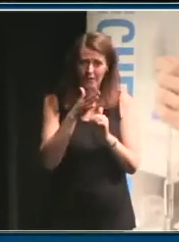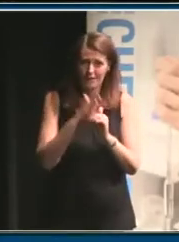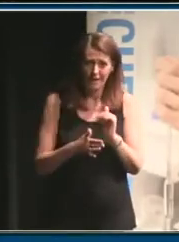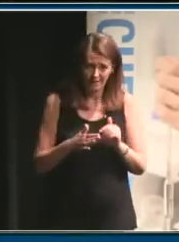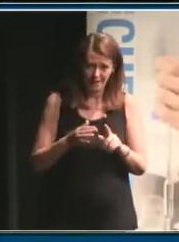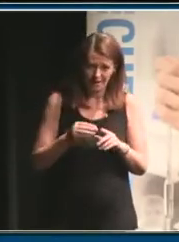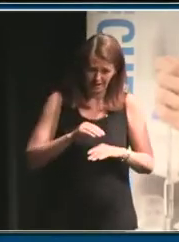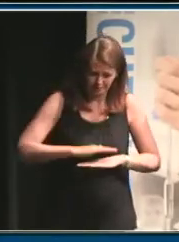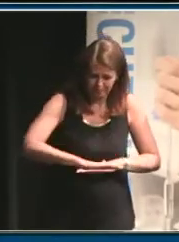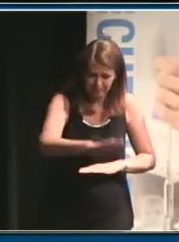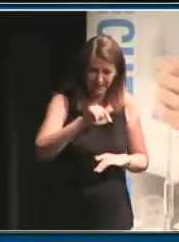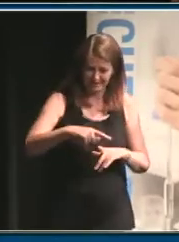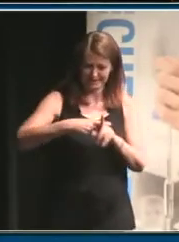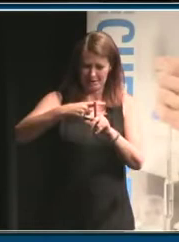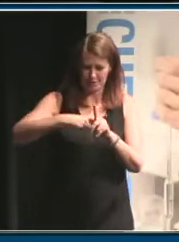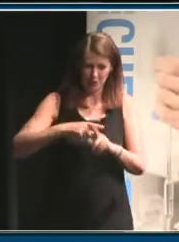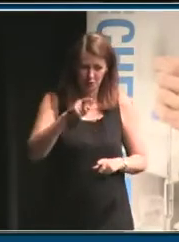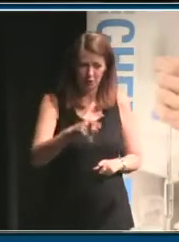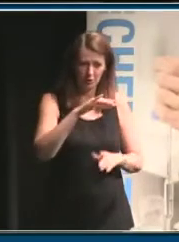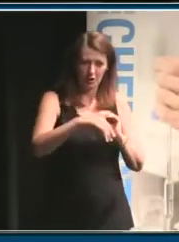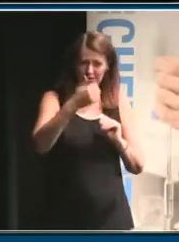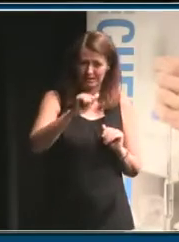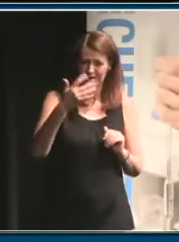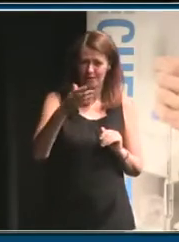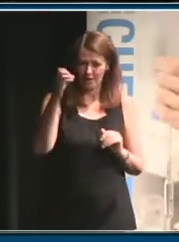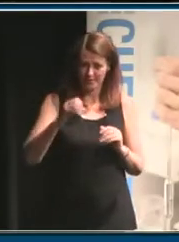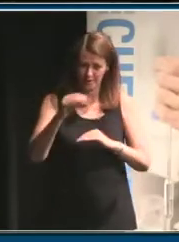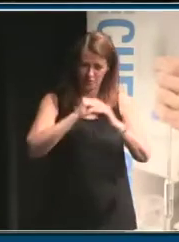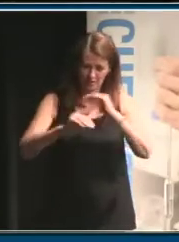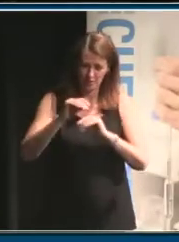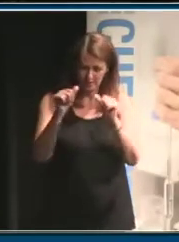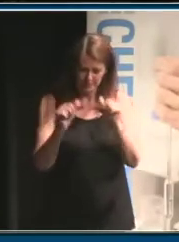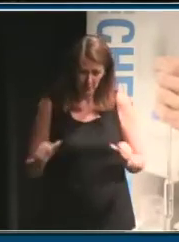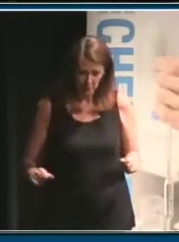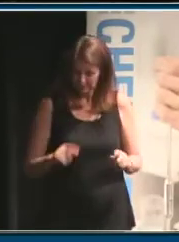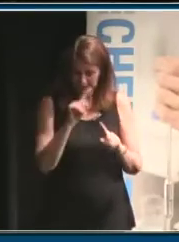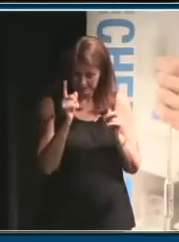of temperature. You're using over 65% recycled material. Can't be done. We're going to open